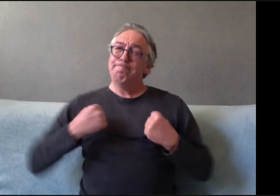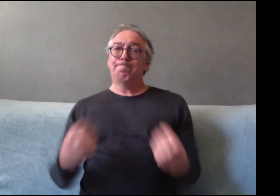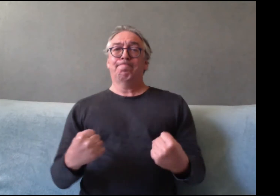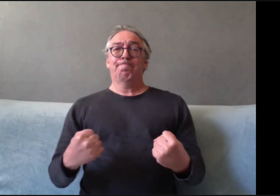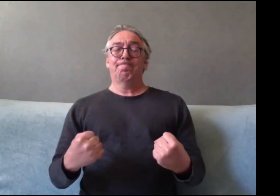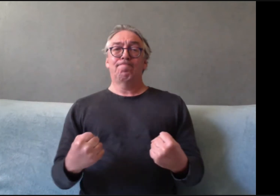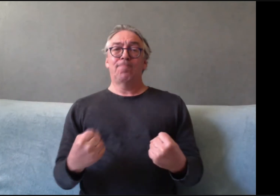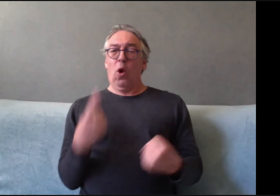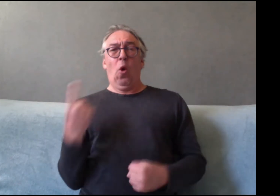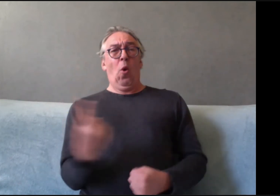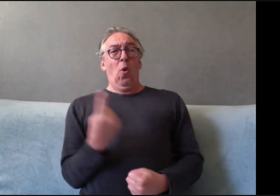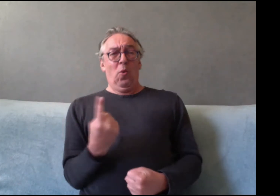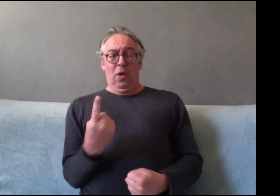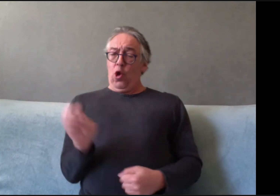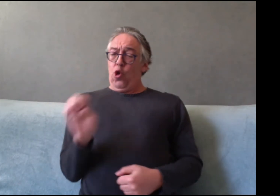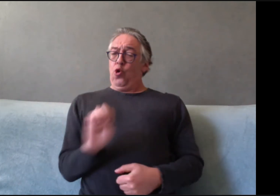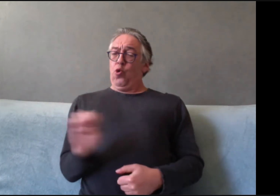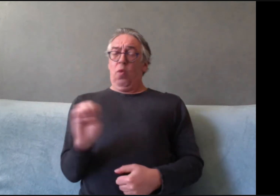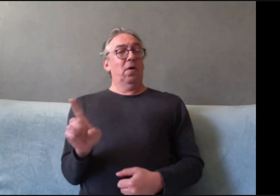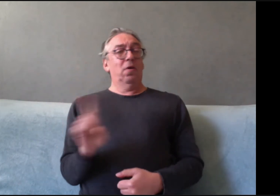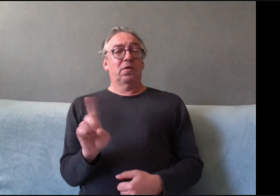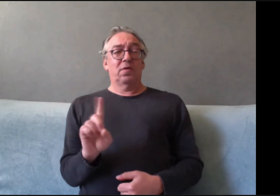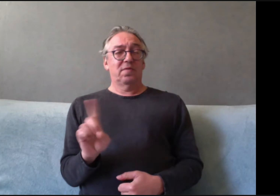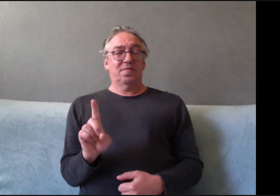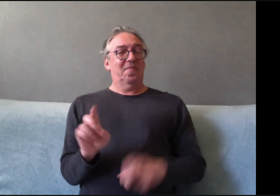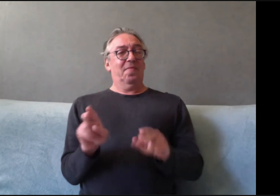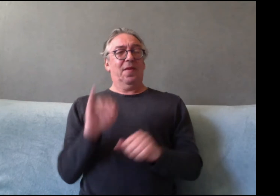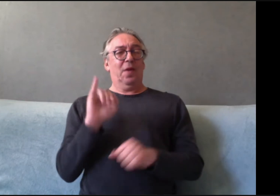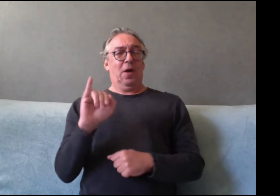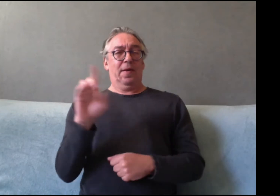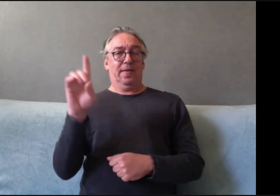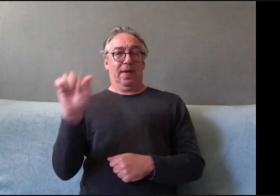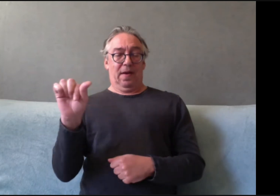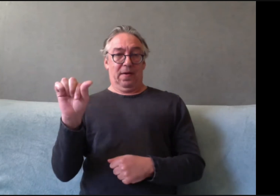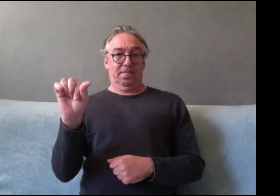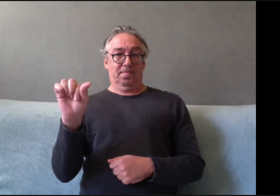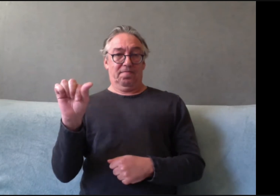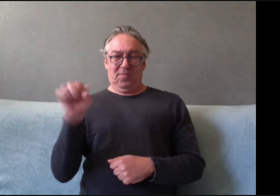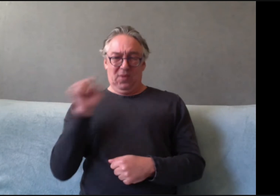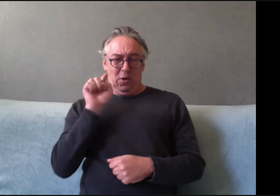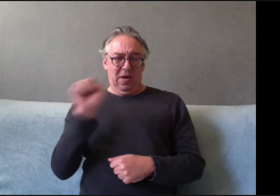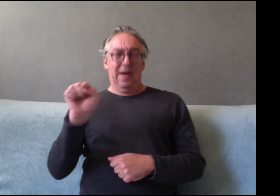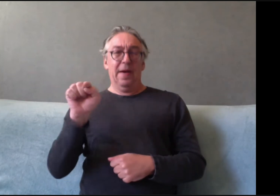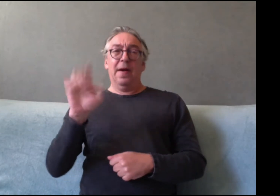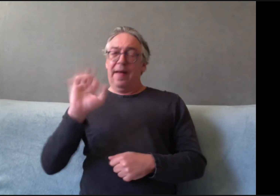as agents of social transformation, we have to attend now